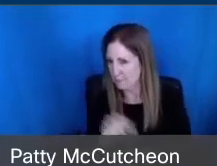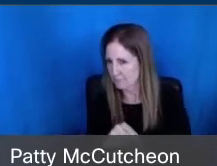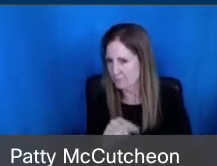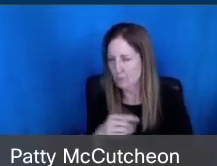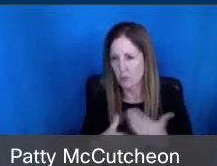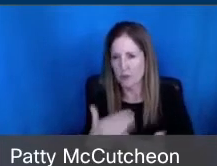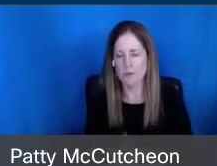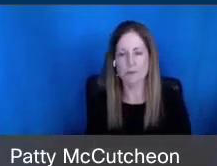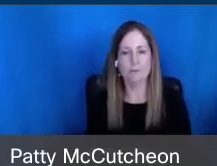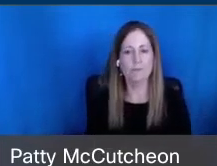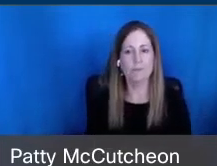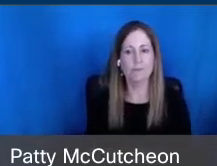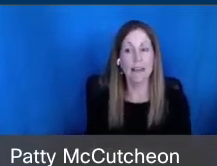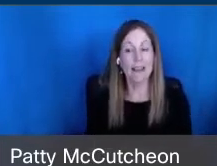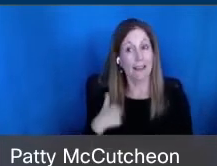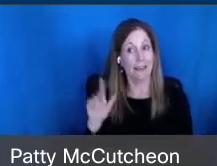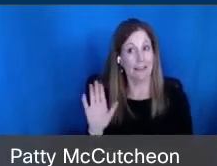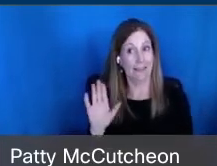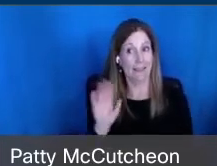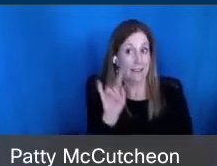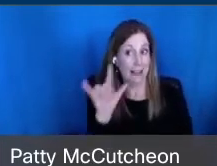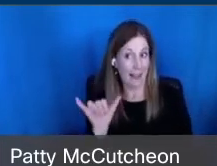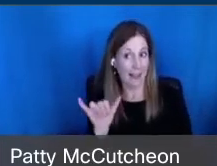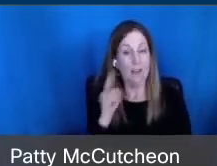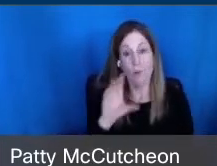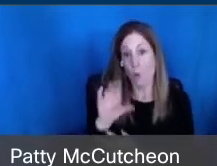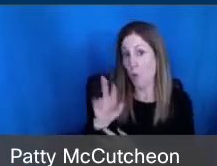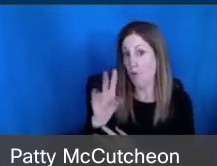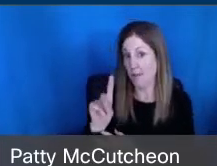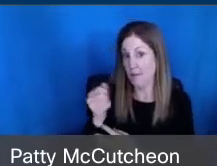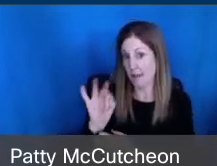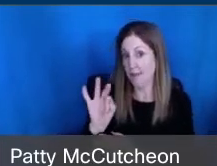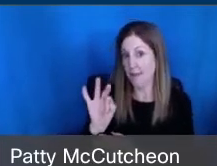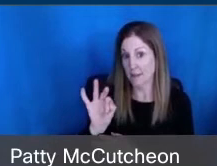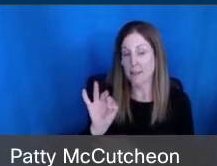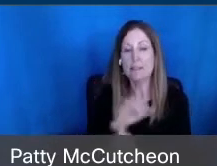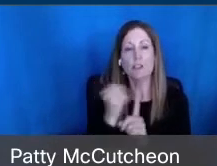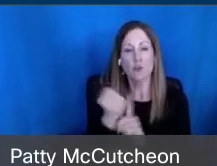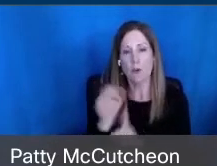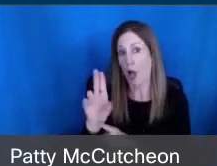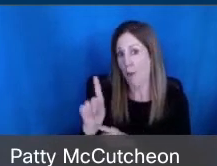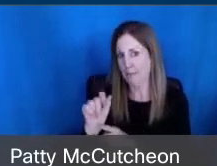[Elly] This is Elly. So for the COVID-19 situation update, we focused on making visuals